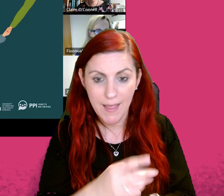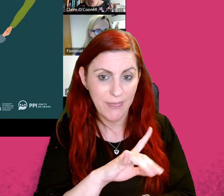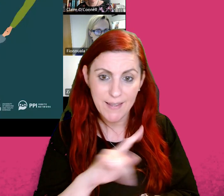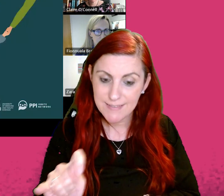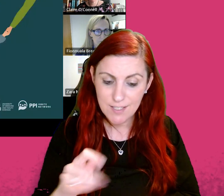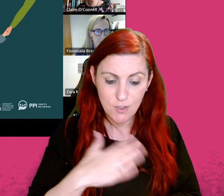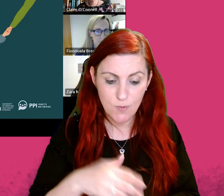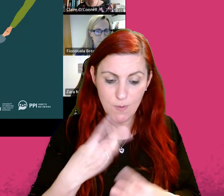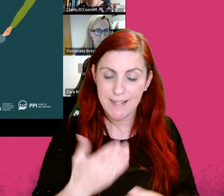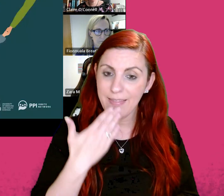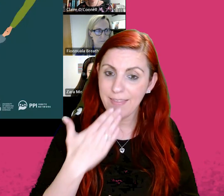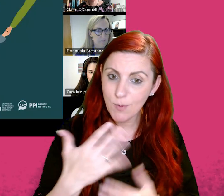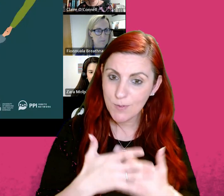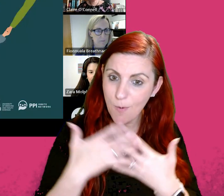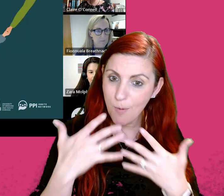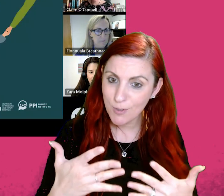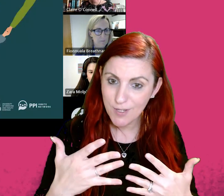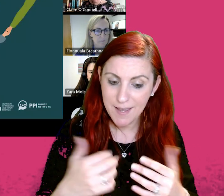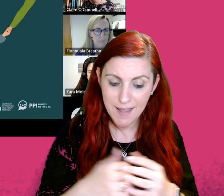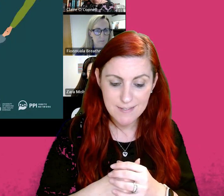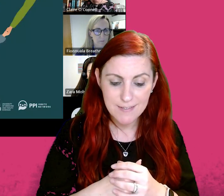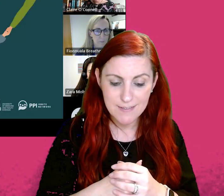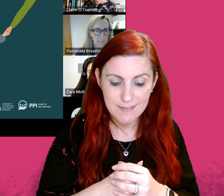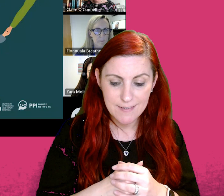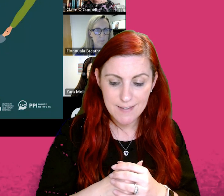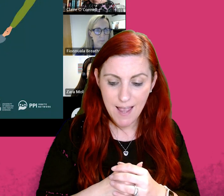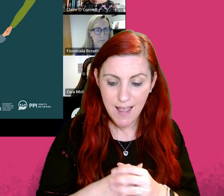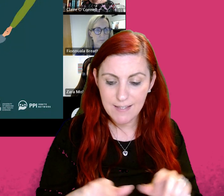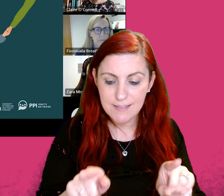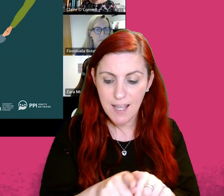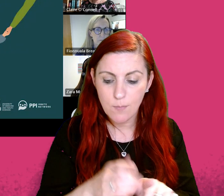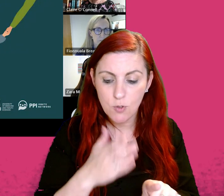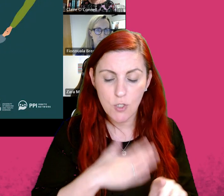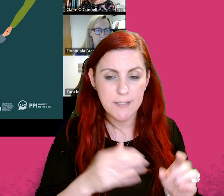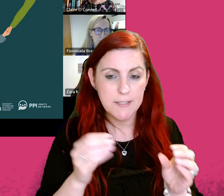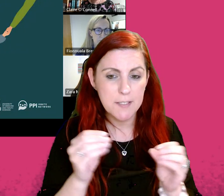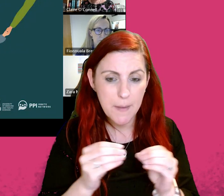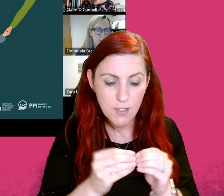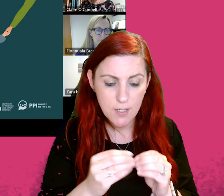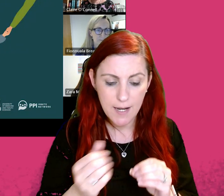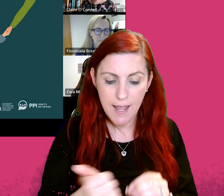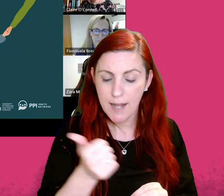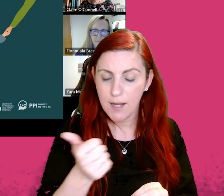to say thank you so much and um also just to highlight anybody at rcsi myself or NE who's the